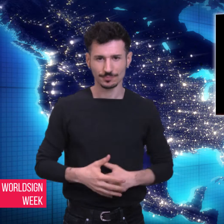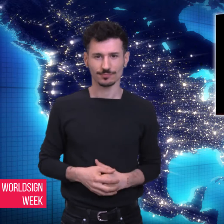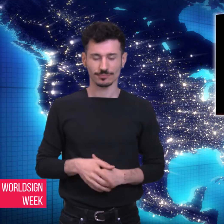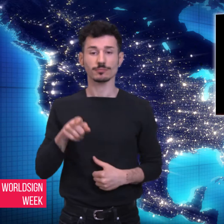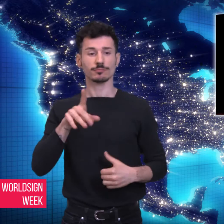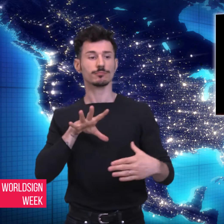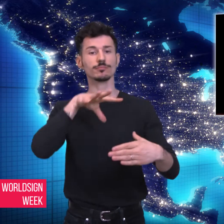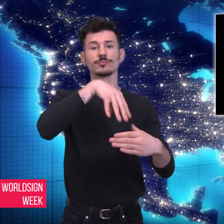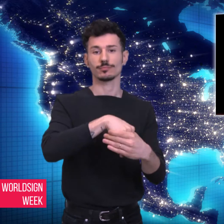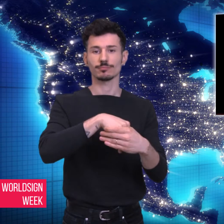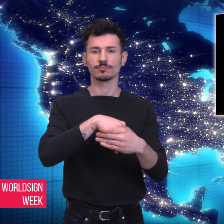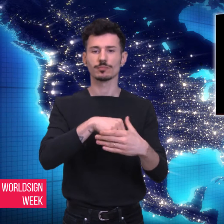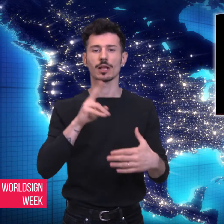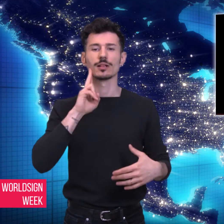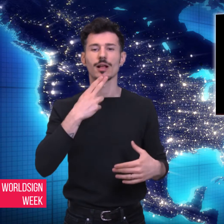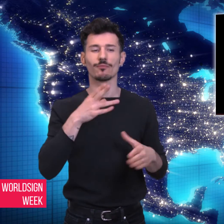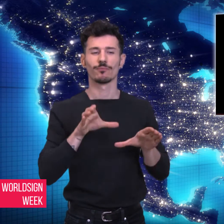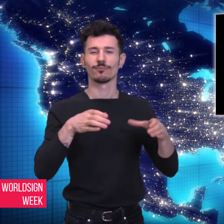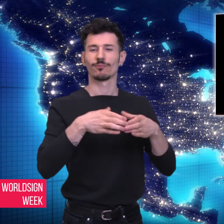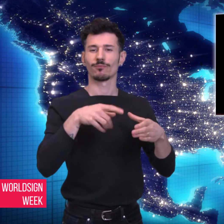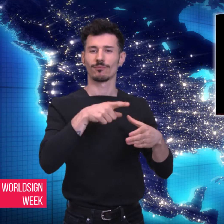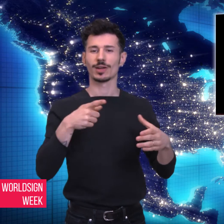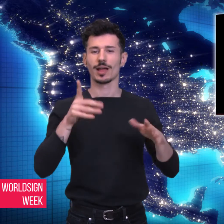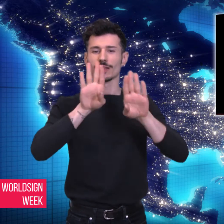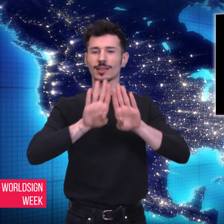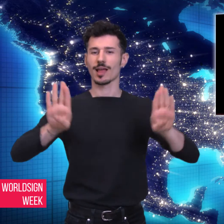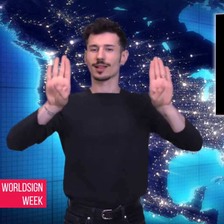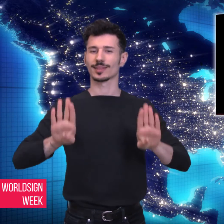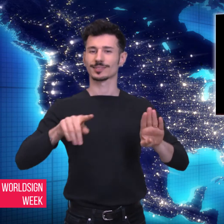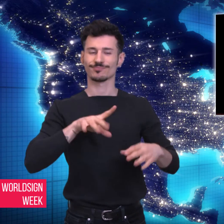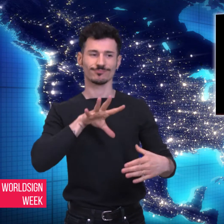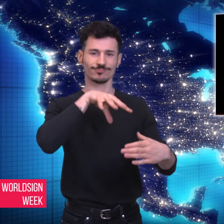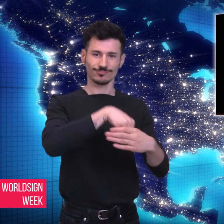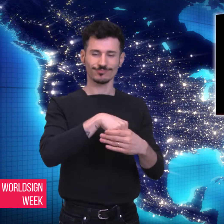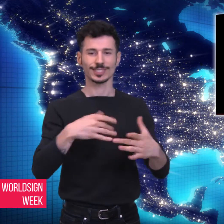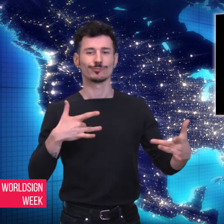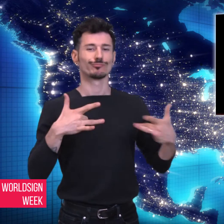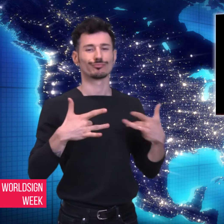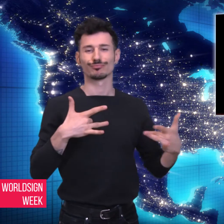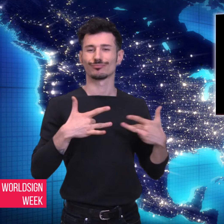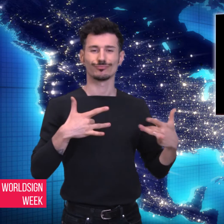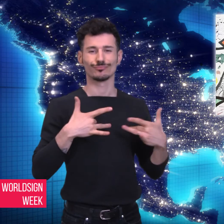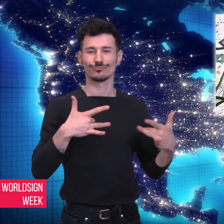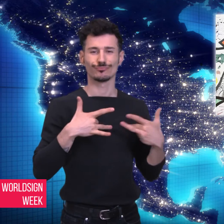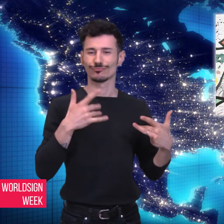and that led him to trying out and being picked as a